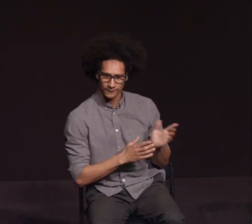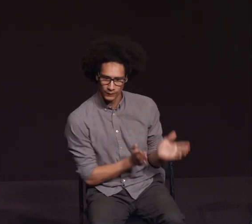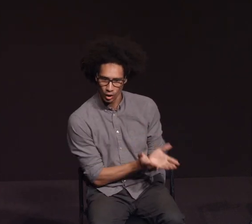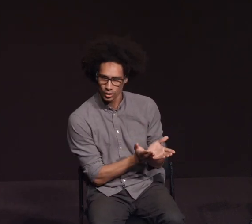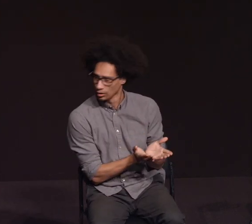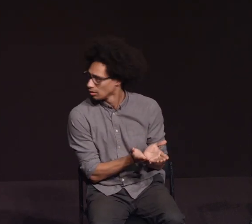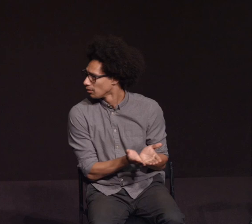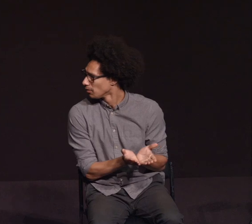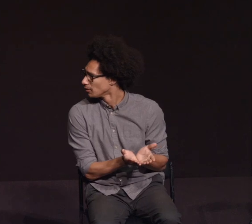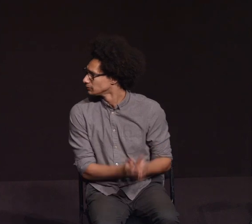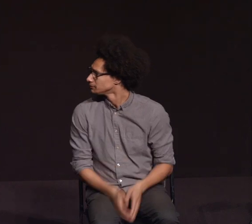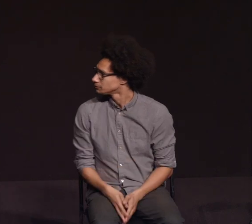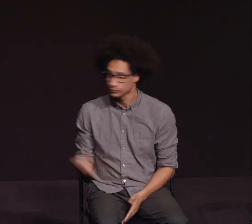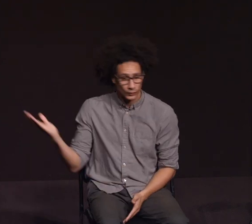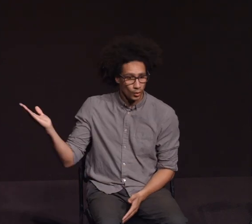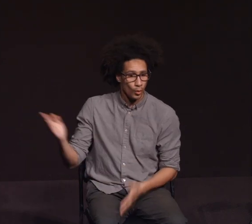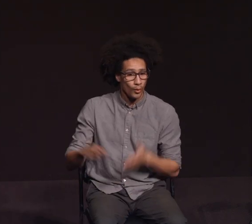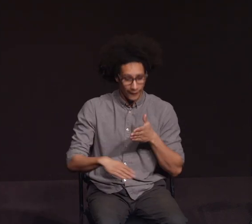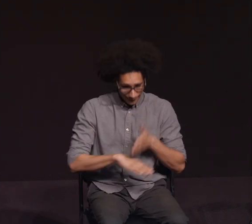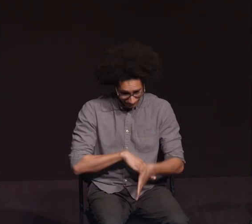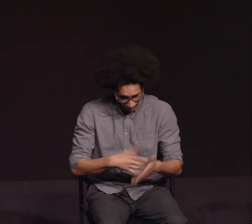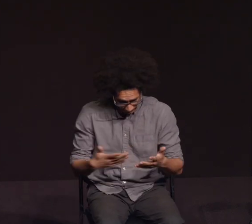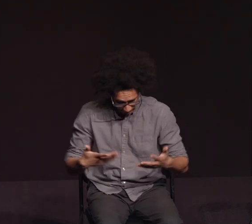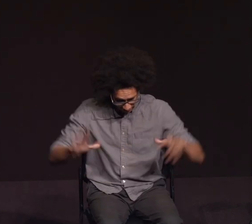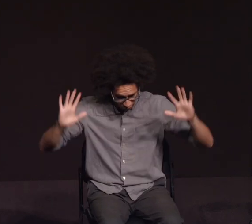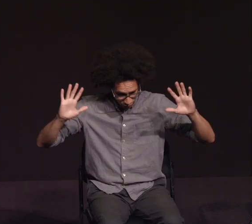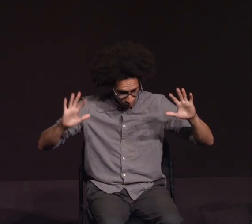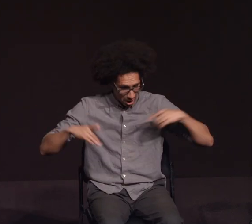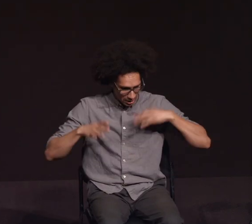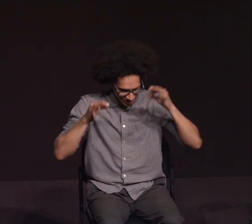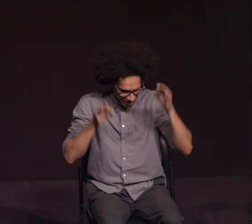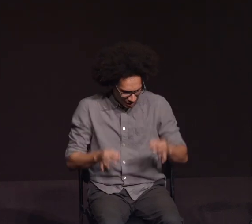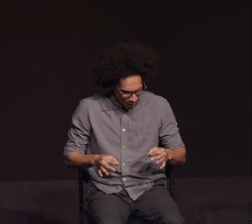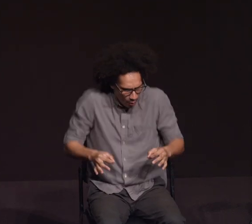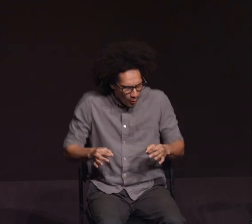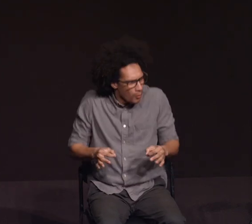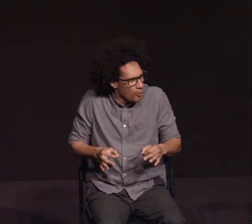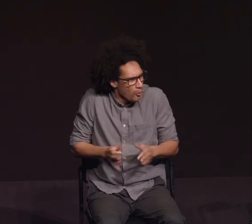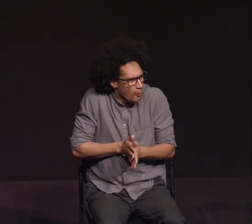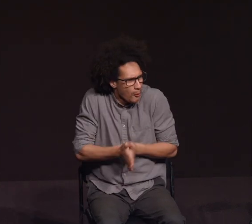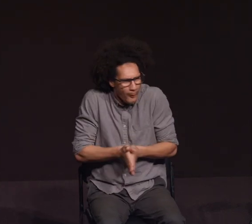So after this book, I decided-- I found a passion for writing children's books.